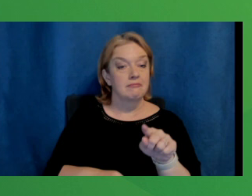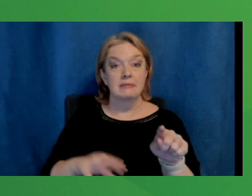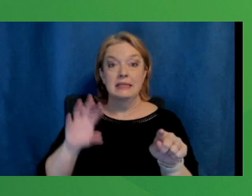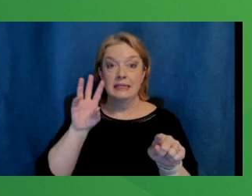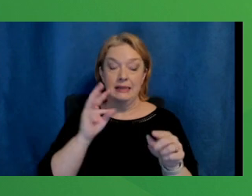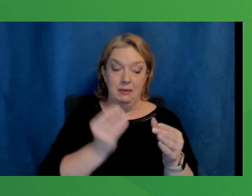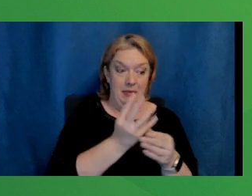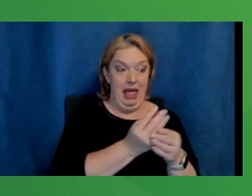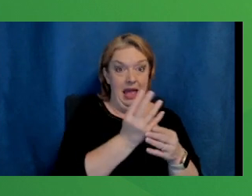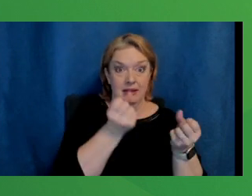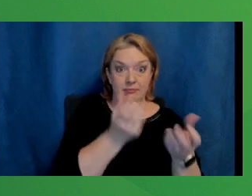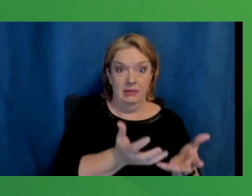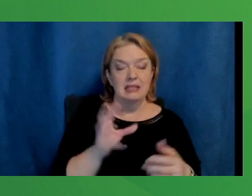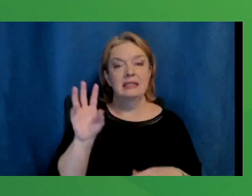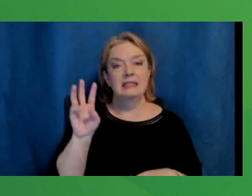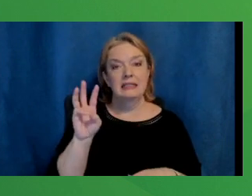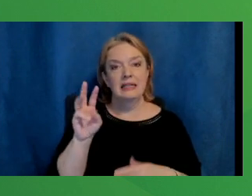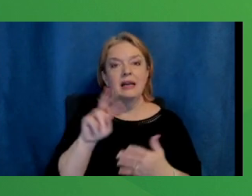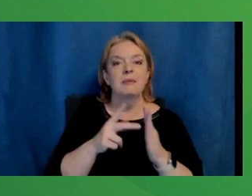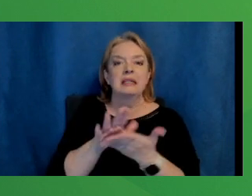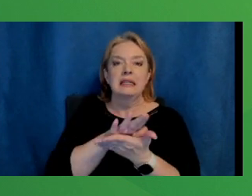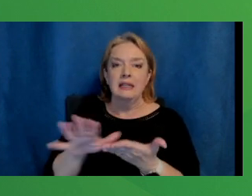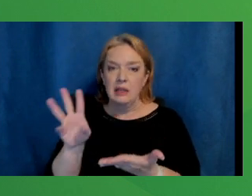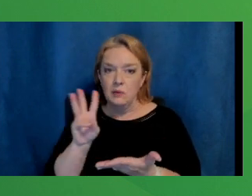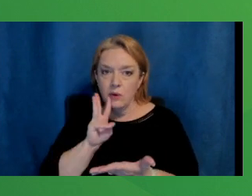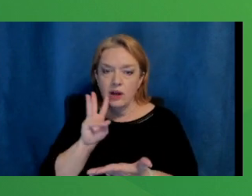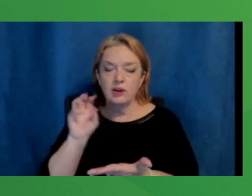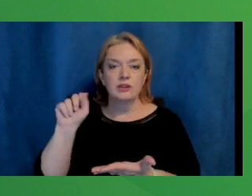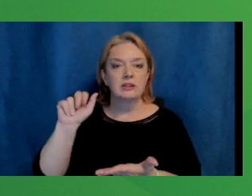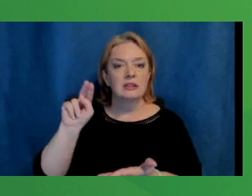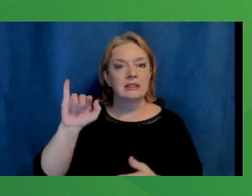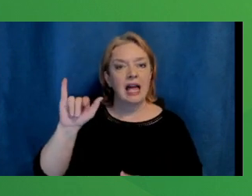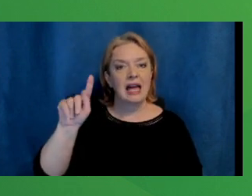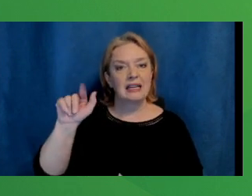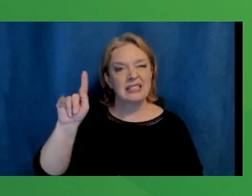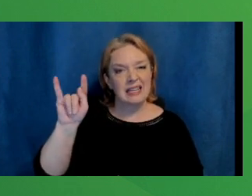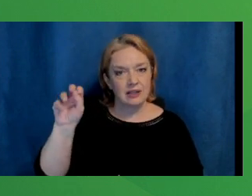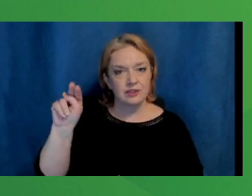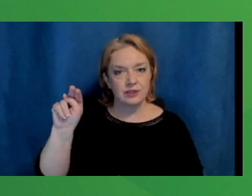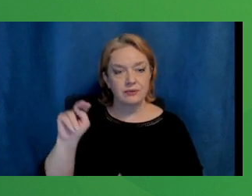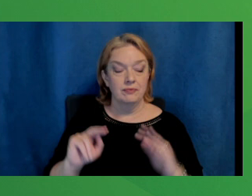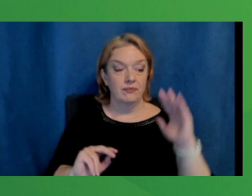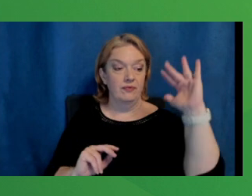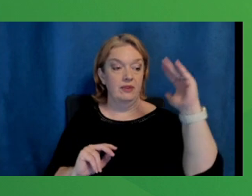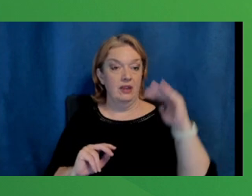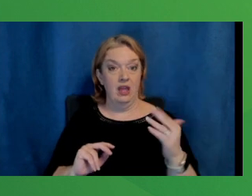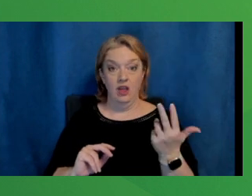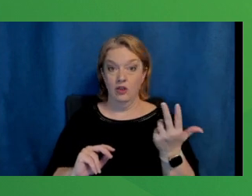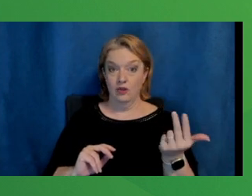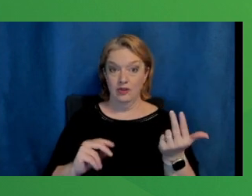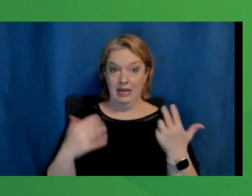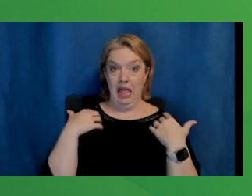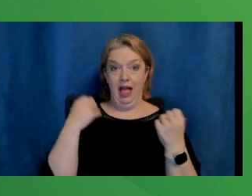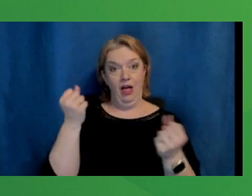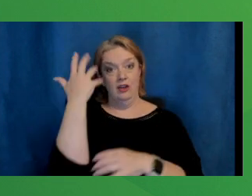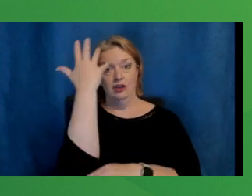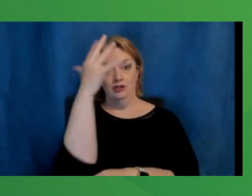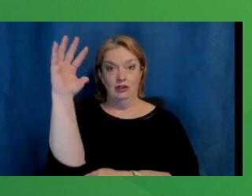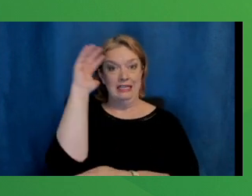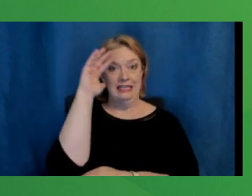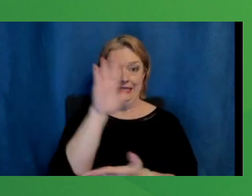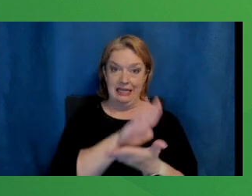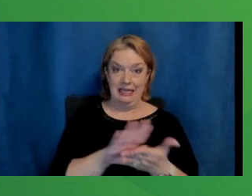water sanitation. And if you see a 13, which is healthy trees and clean air, that is for climate